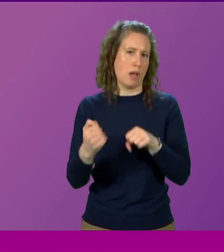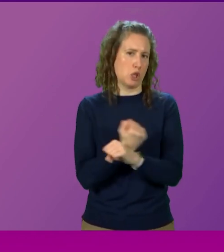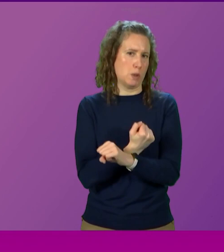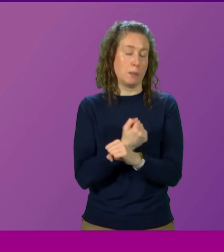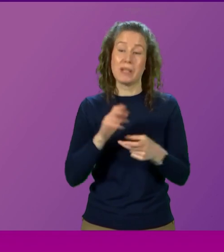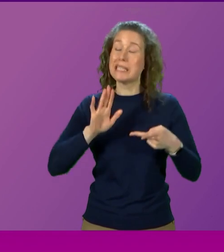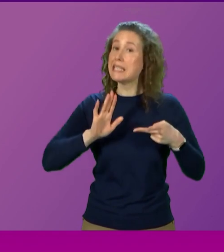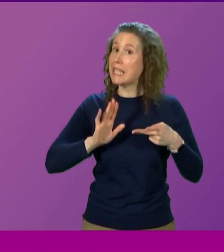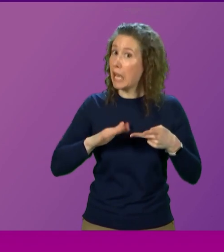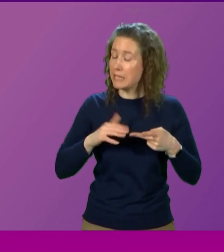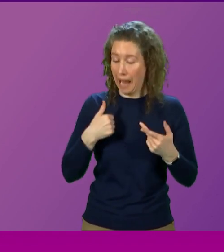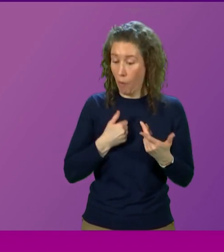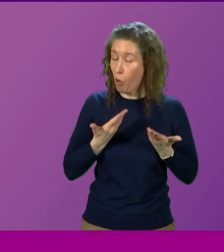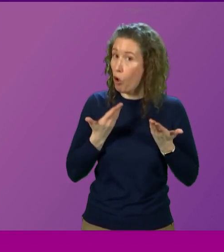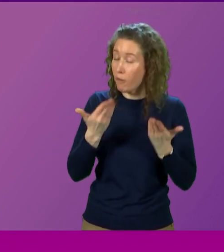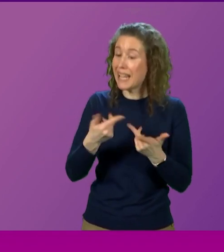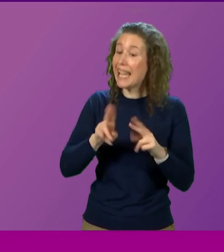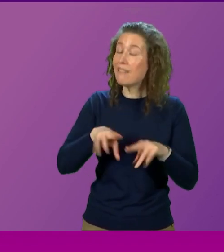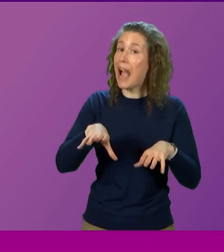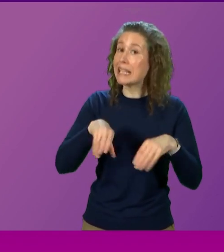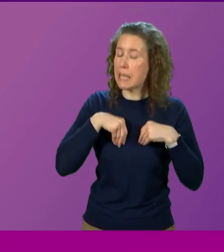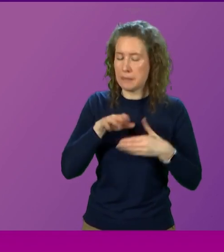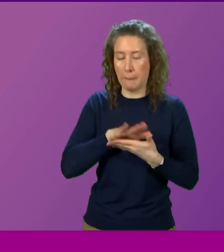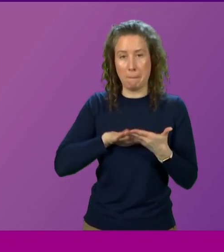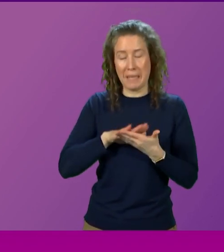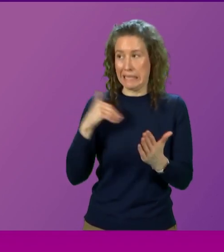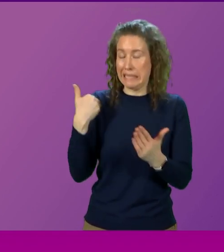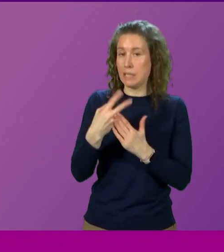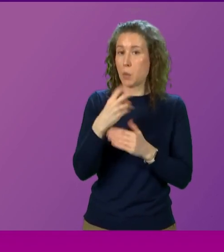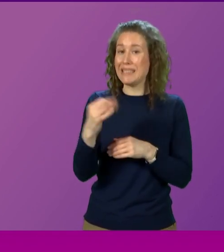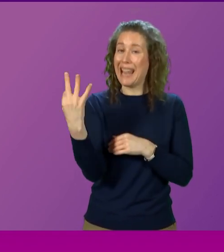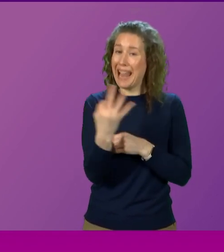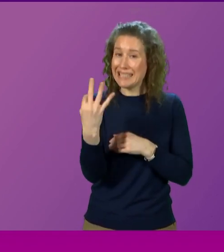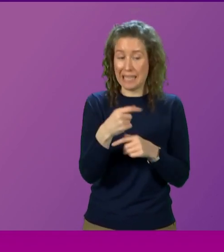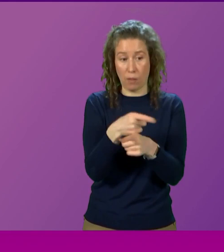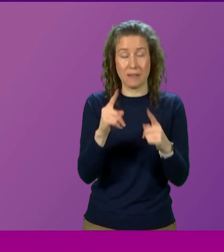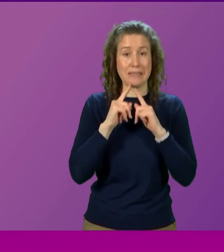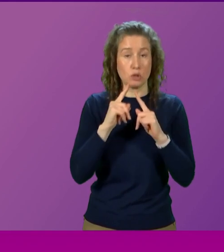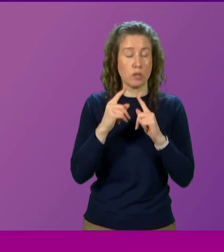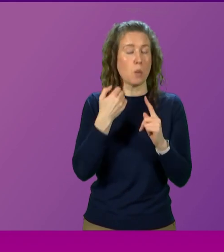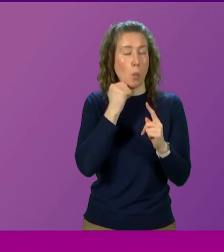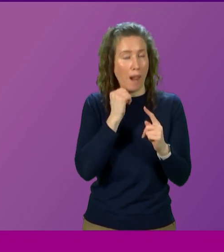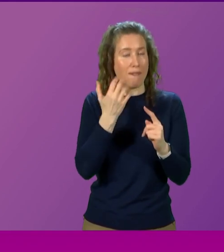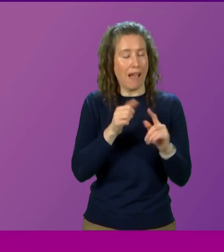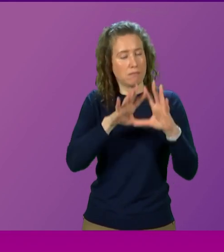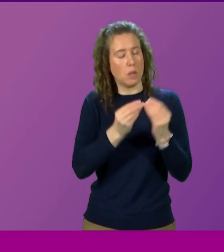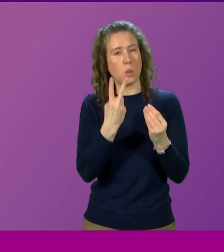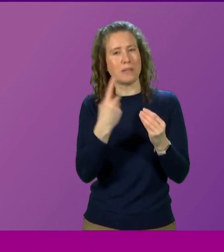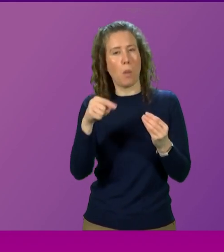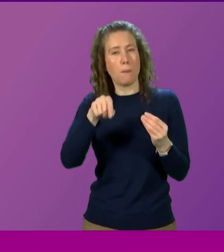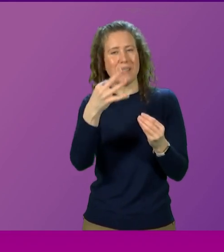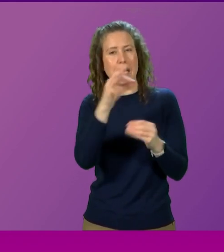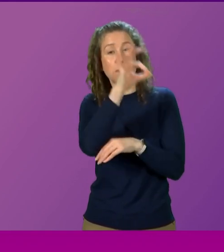If the offer to teachers is accepted, it will mean that teachers have had a 21.8 per cent